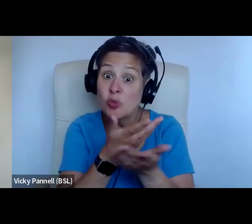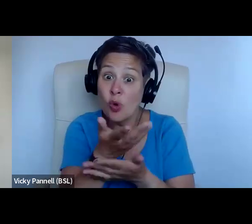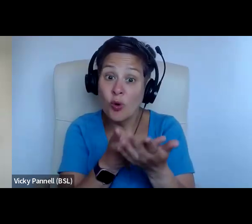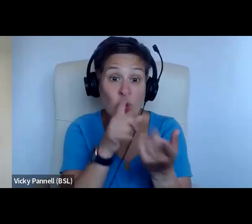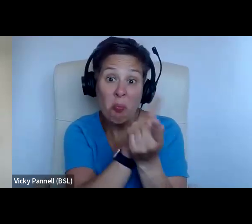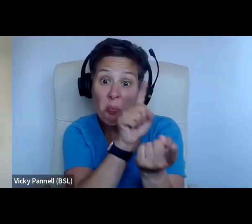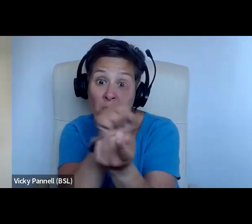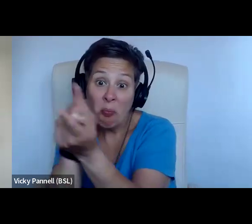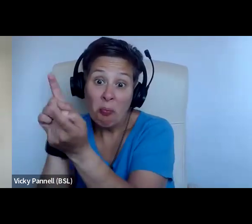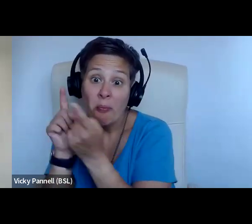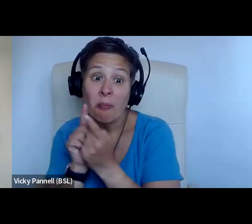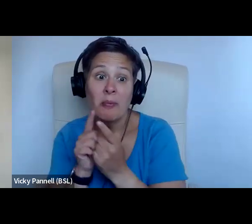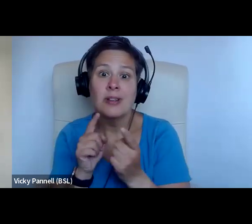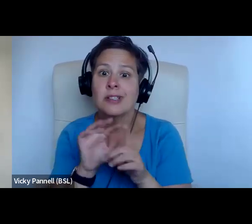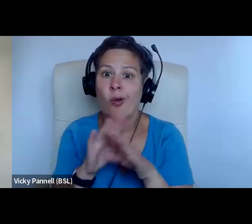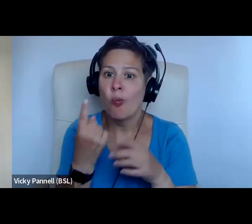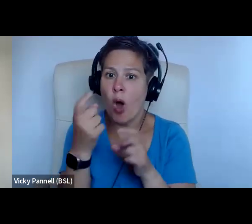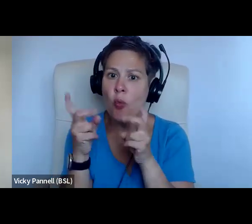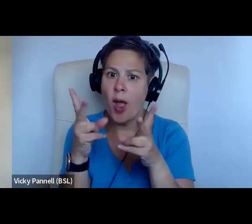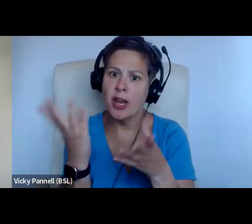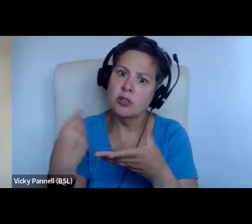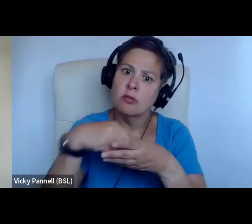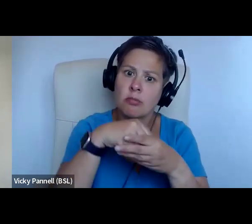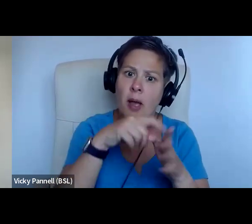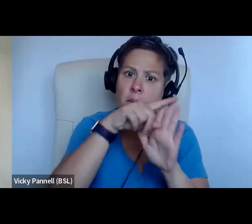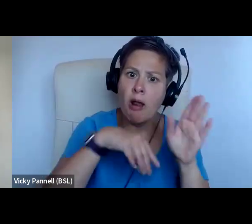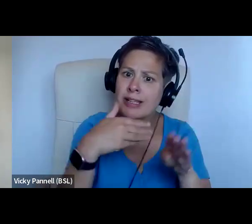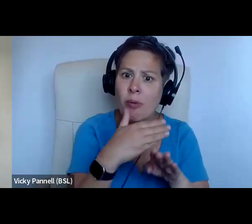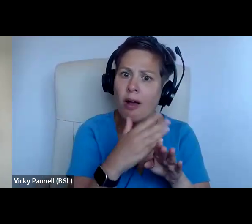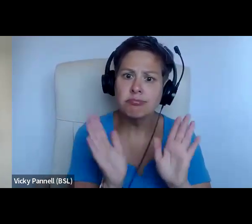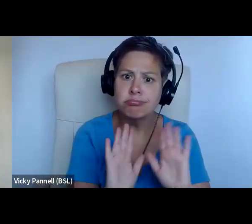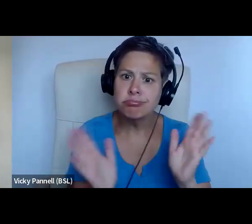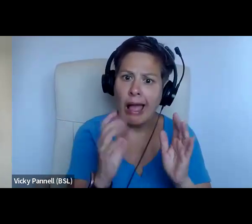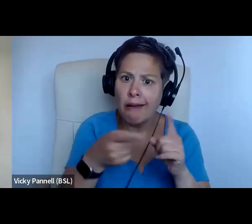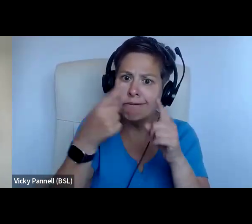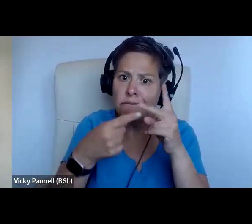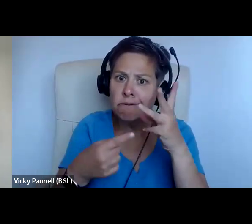where I feel like I need to dim my passion, but instead I actually can work with it.